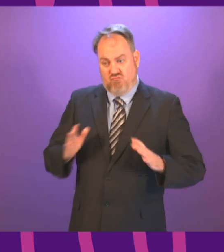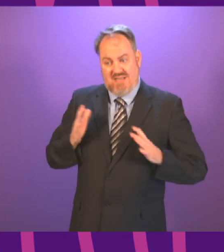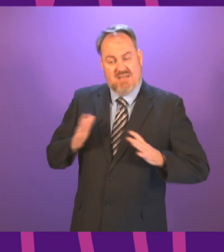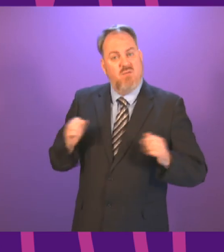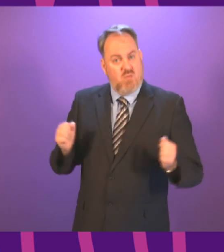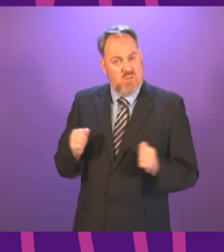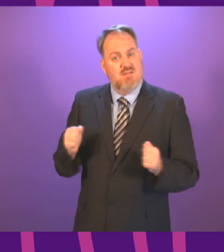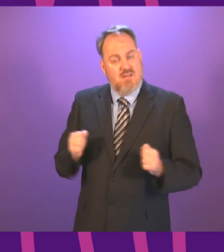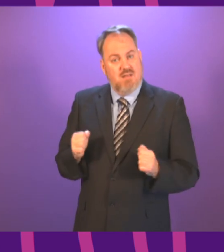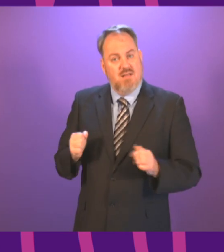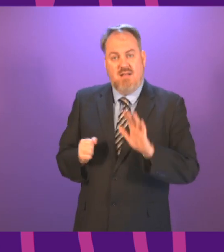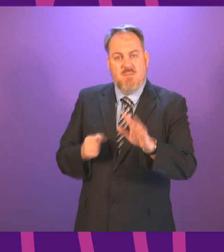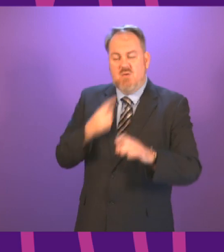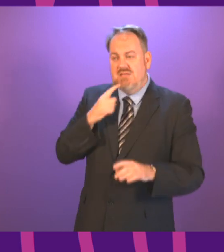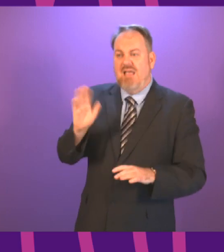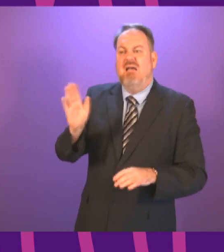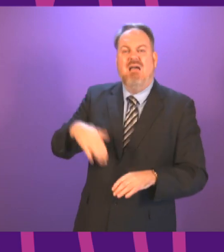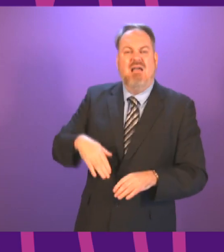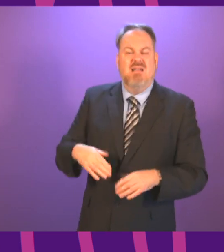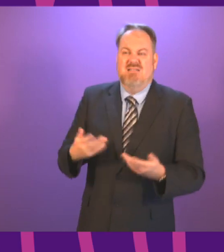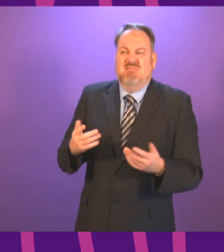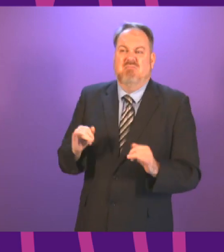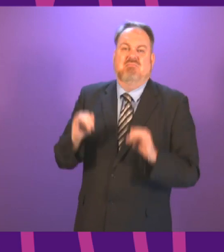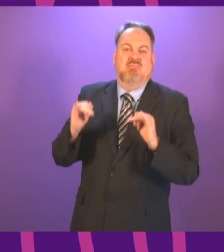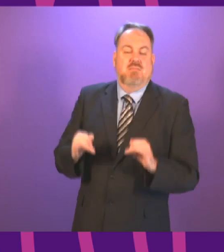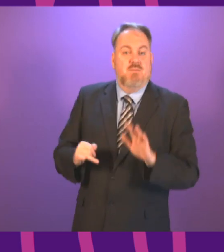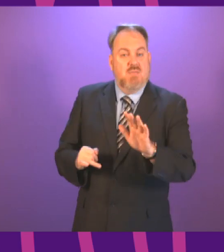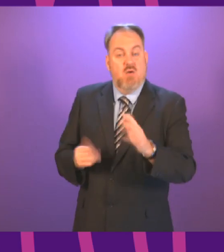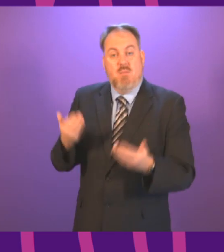into winter than some other parts of the UK, which I do not mean in a pejorative sense,